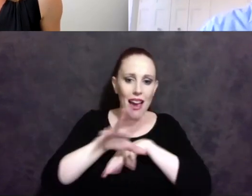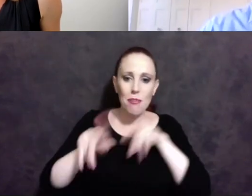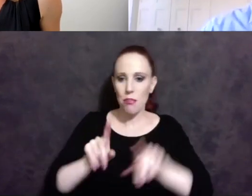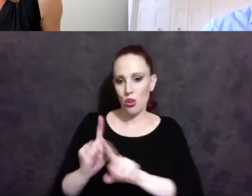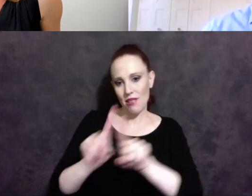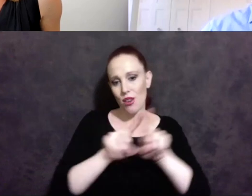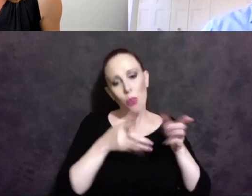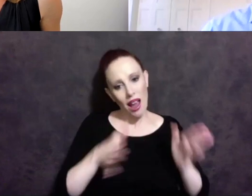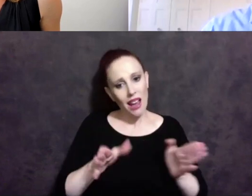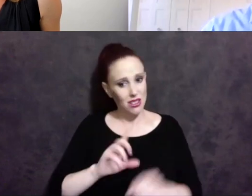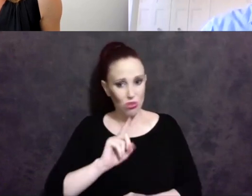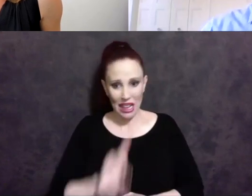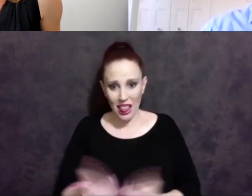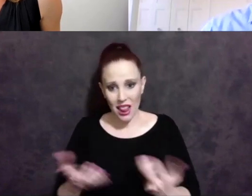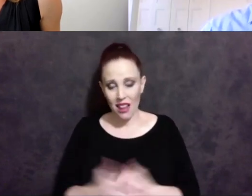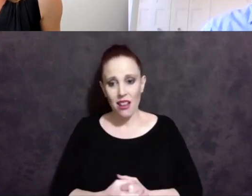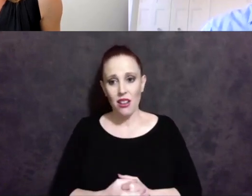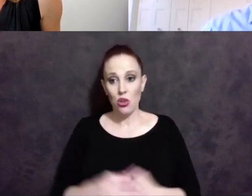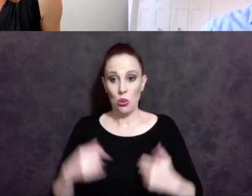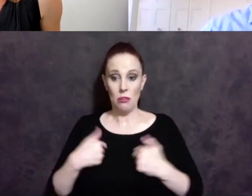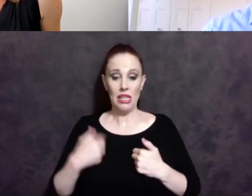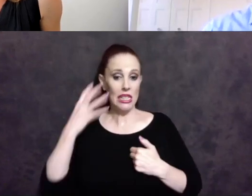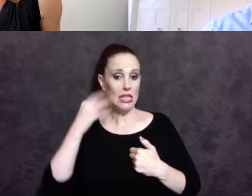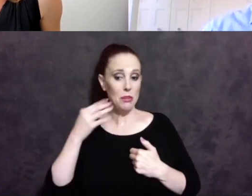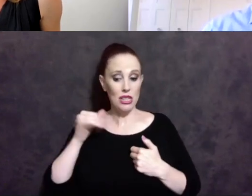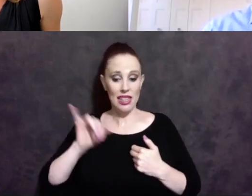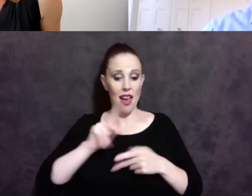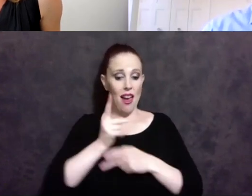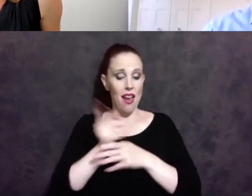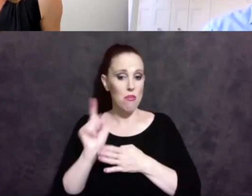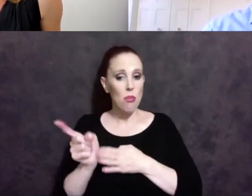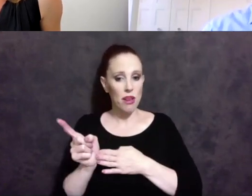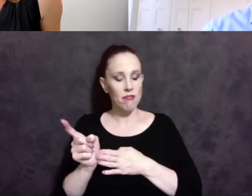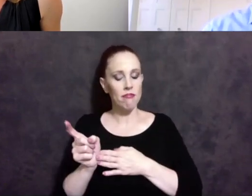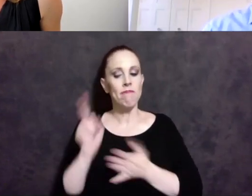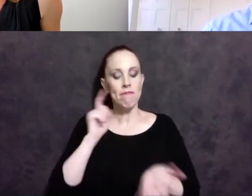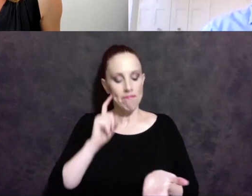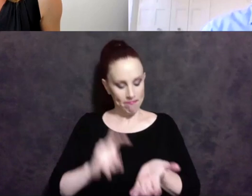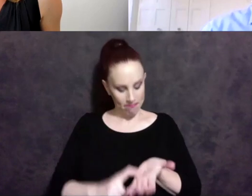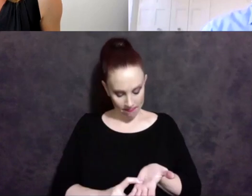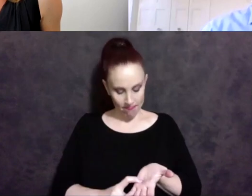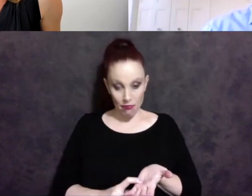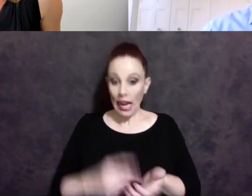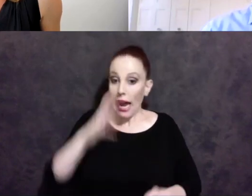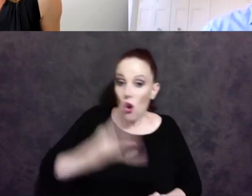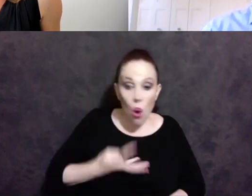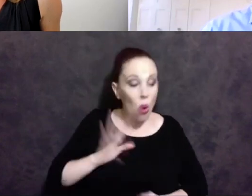ways. When I experience those moments, I acknowledge that, I don't ignore it or runway from it